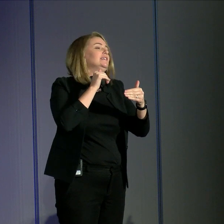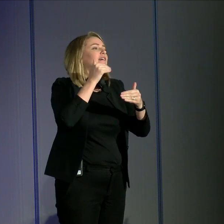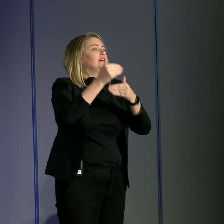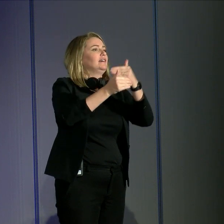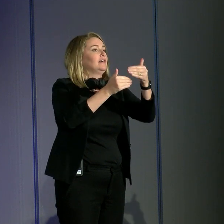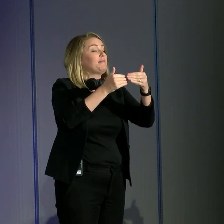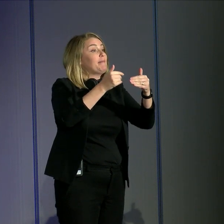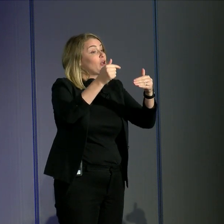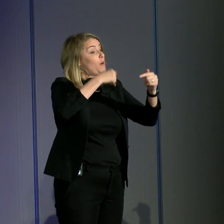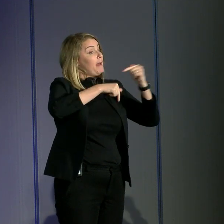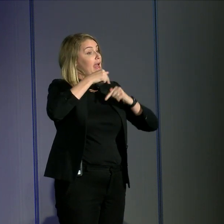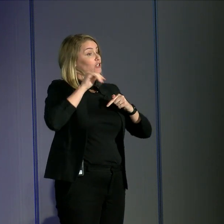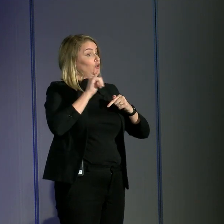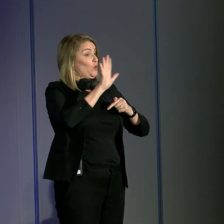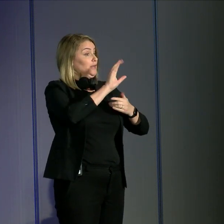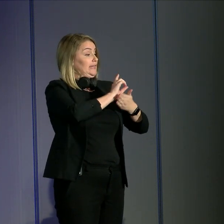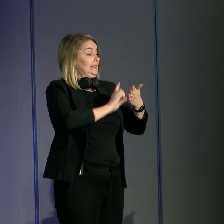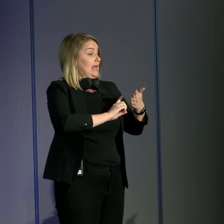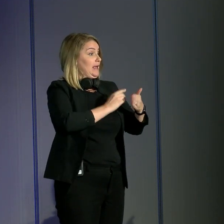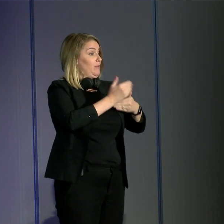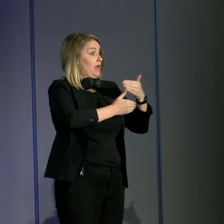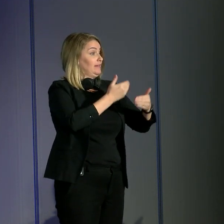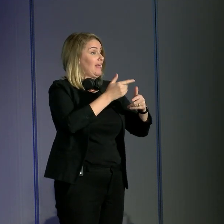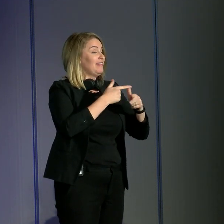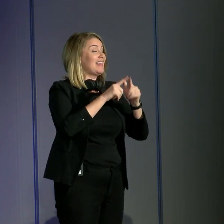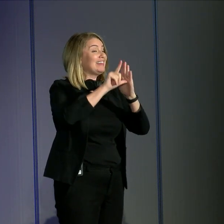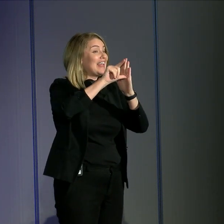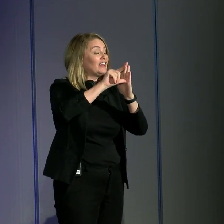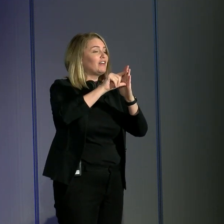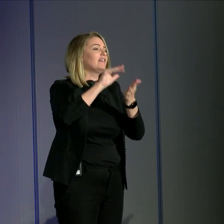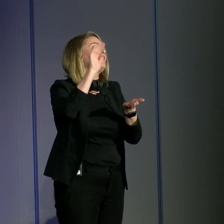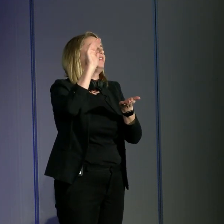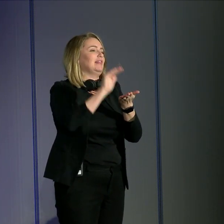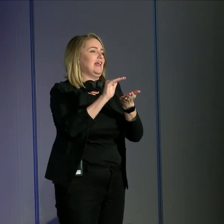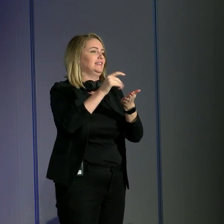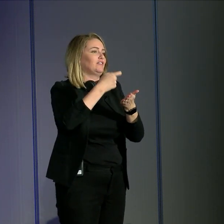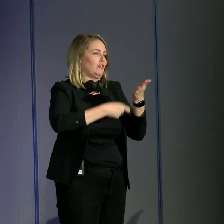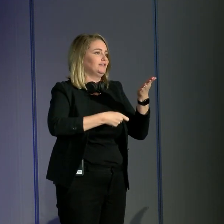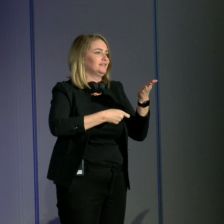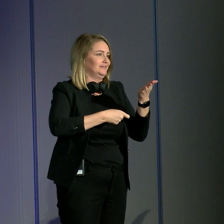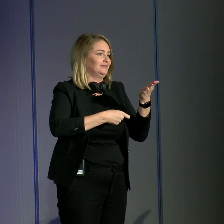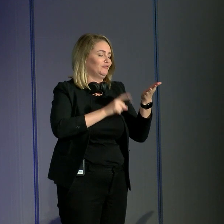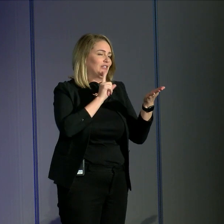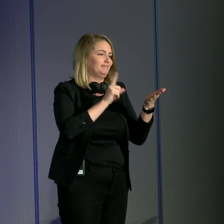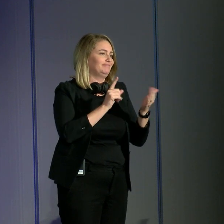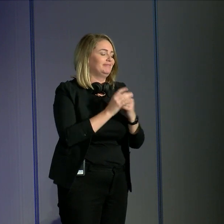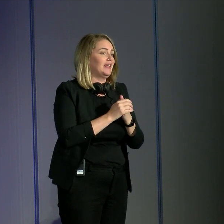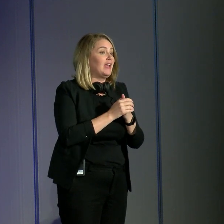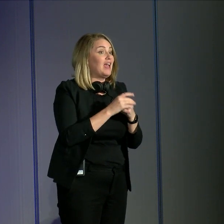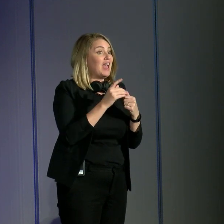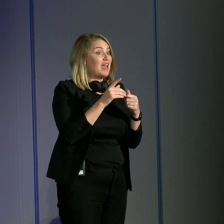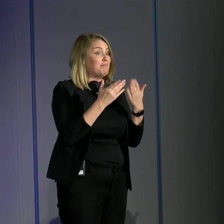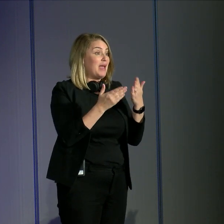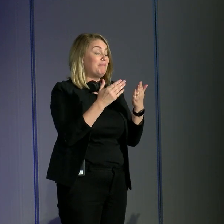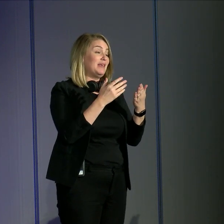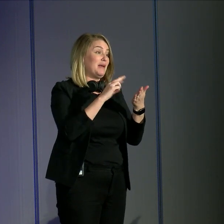design process, the less cost you're going to have at the end of the day. And at the end of the day, it might be the difference between success and failure, because